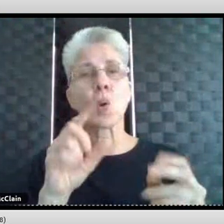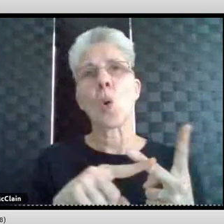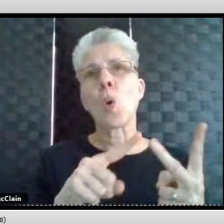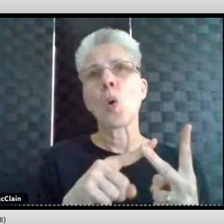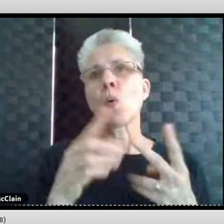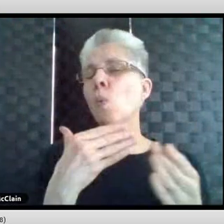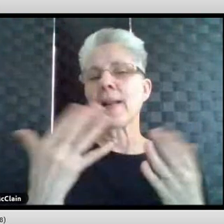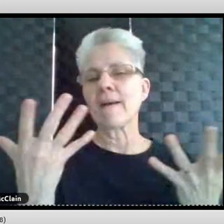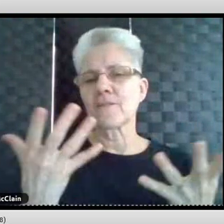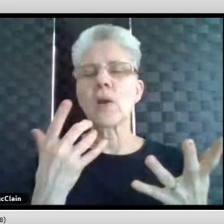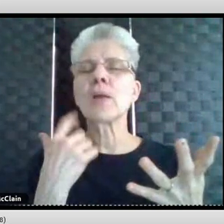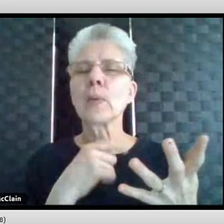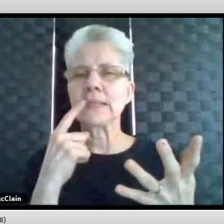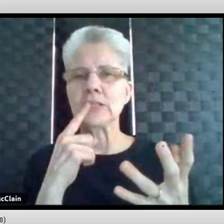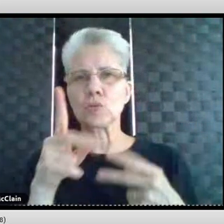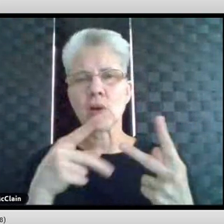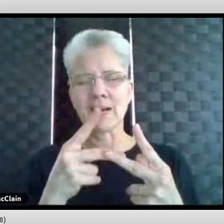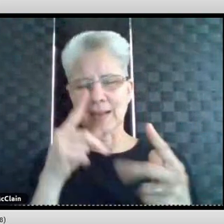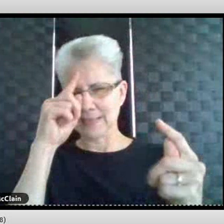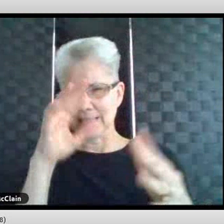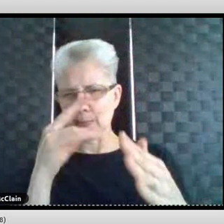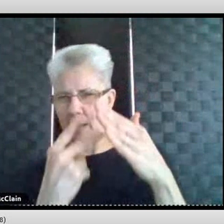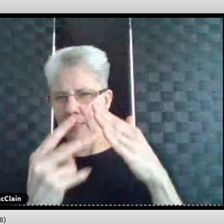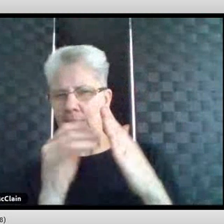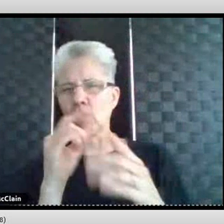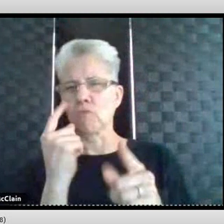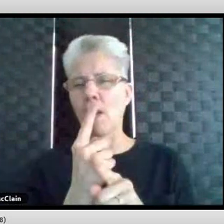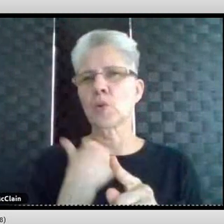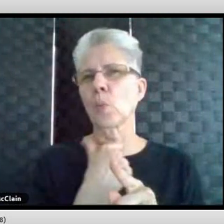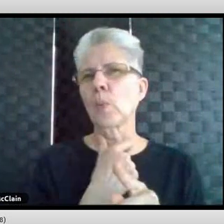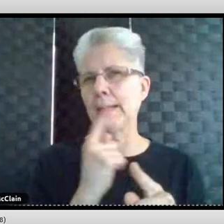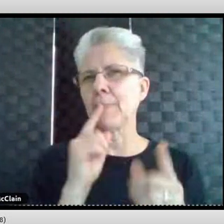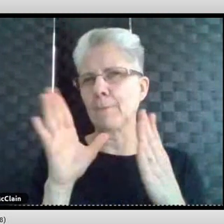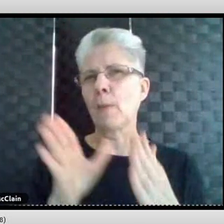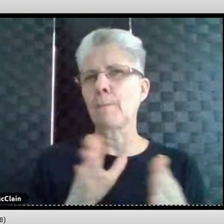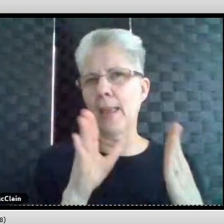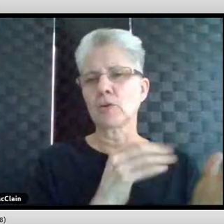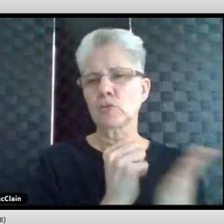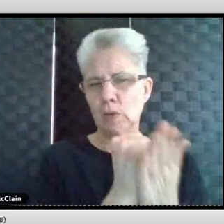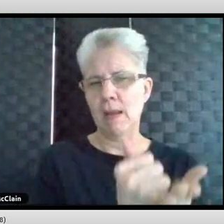and we need to kind of anticipate that, don't we, so that we can be prepared to do even more.